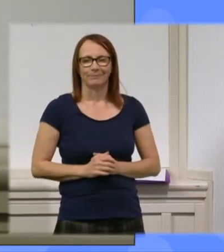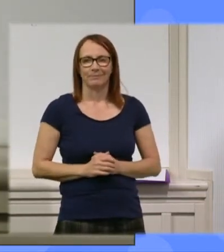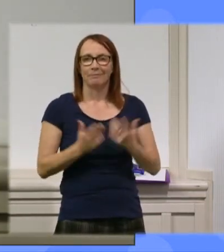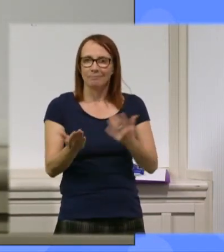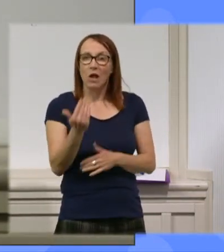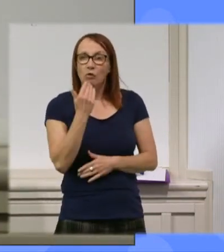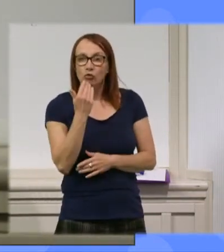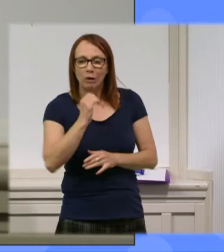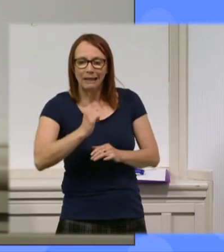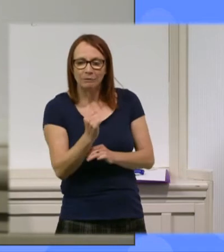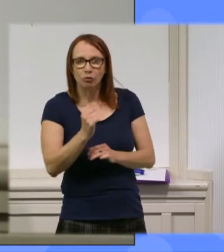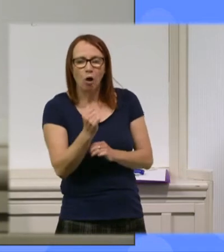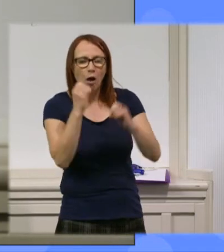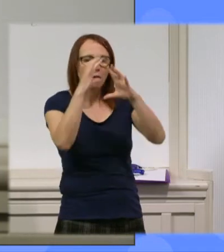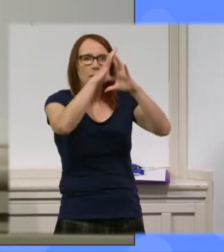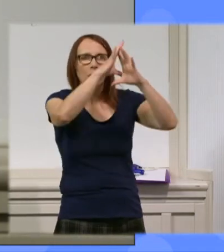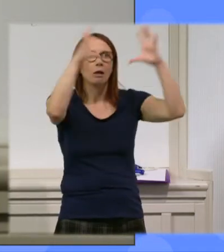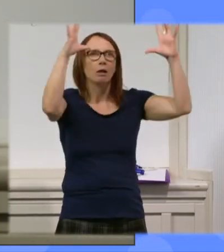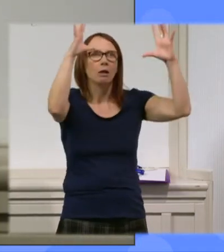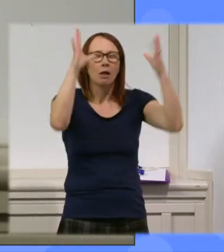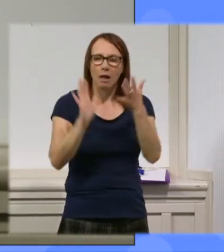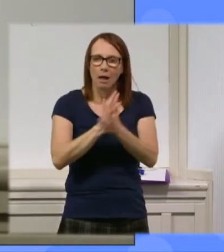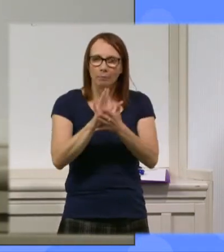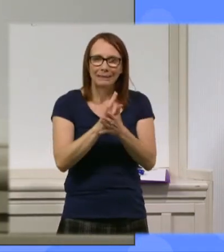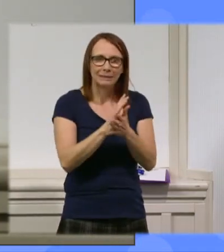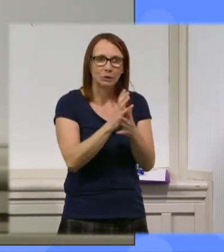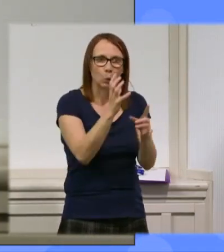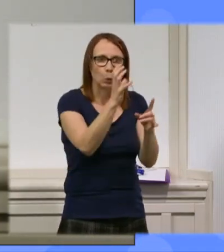being Scotland's that our cities are well connected by inexpensive at trains